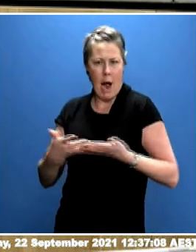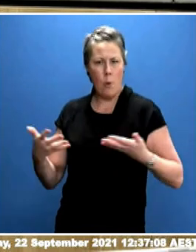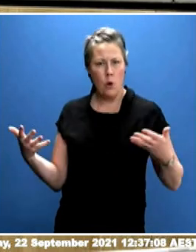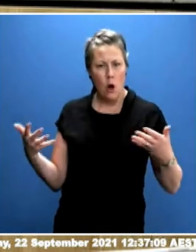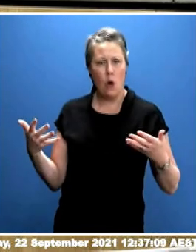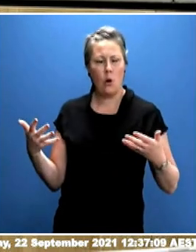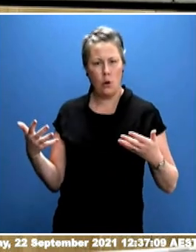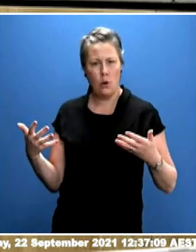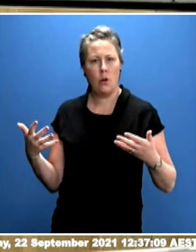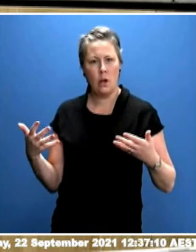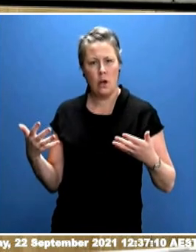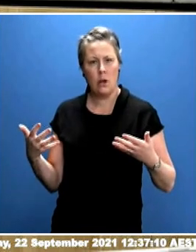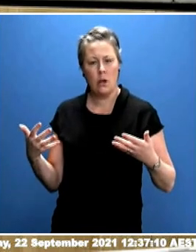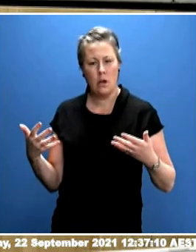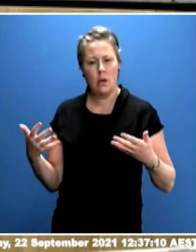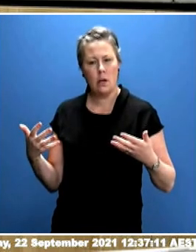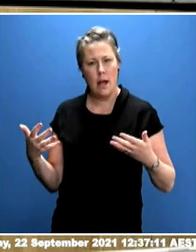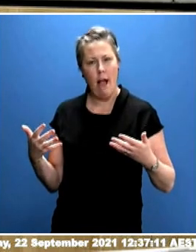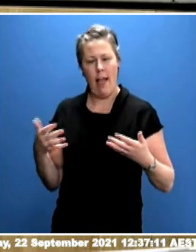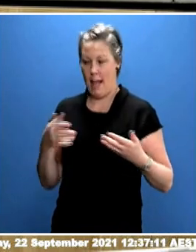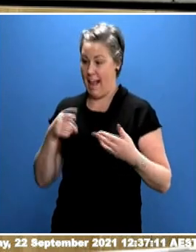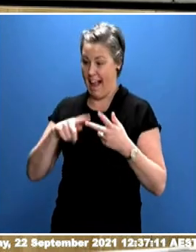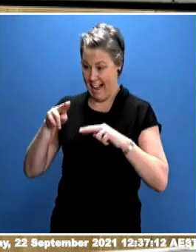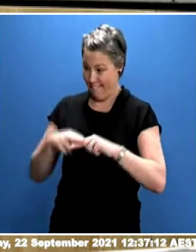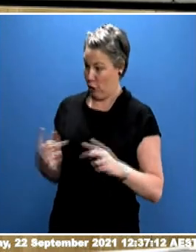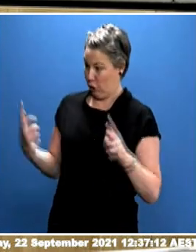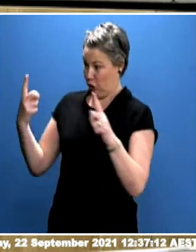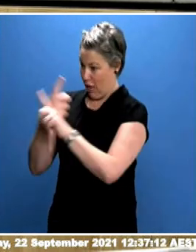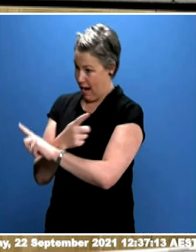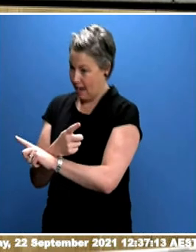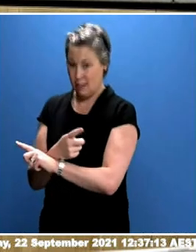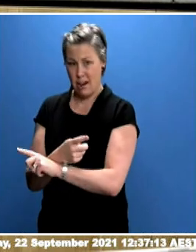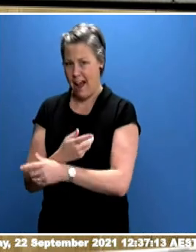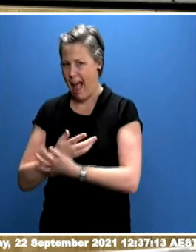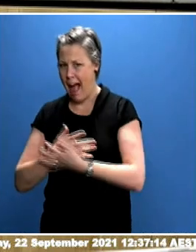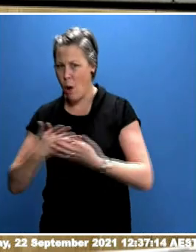ambition to those children and their families and the change that's required.